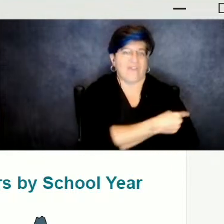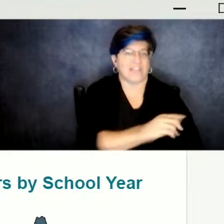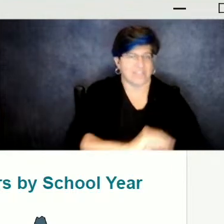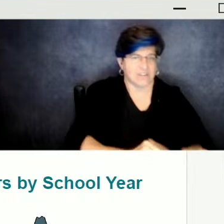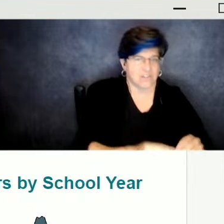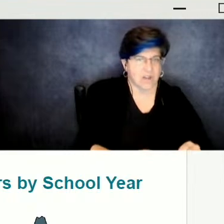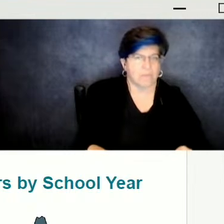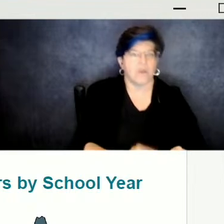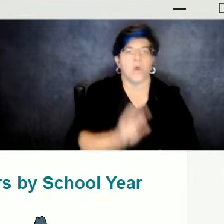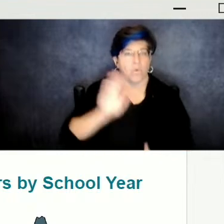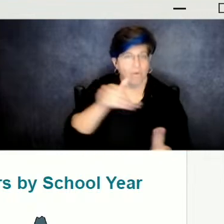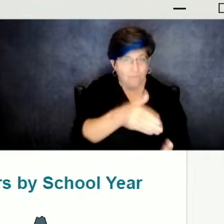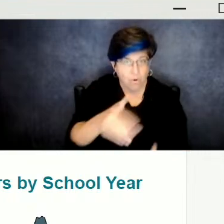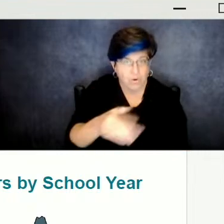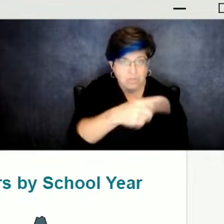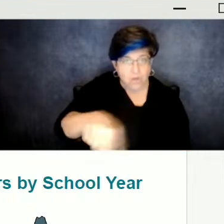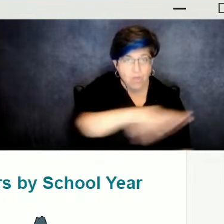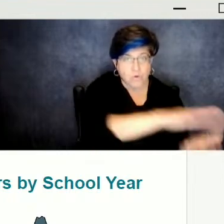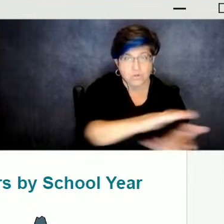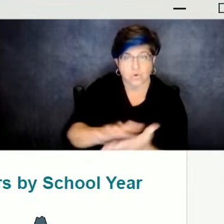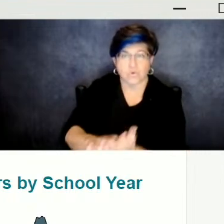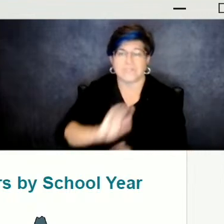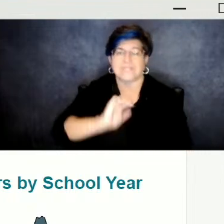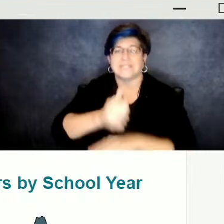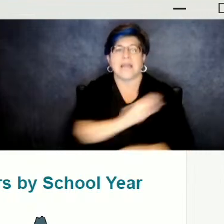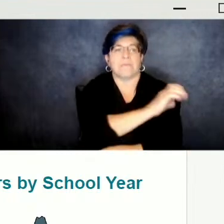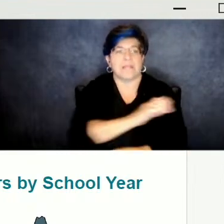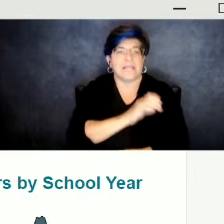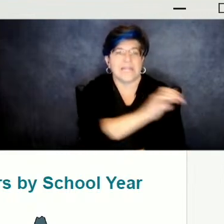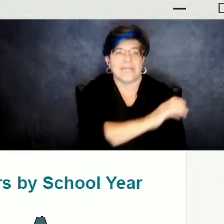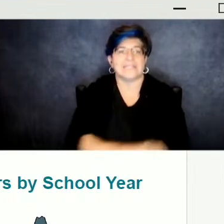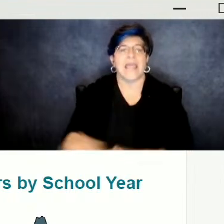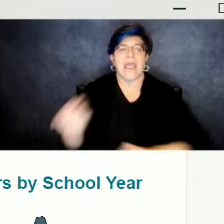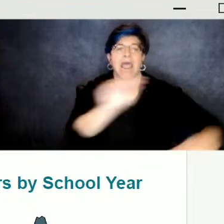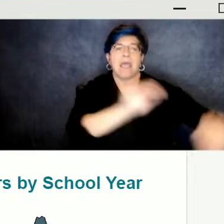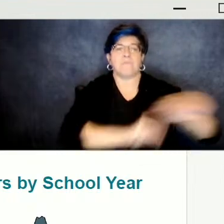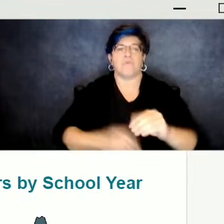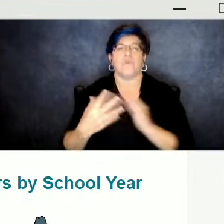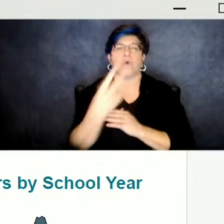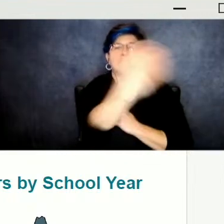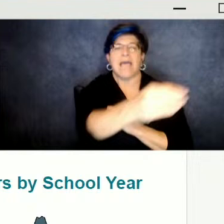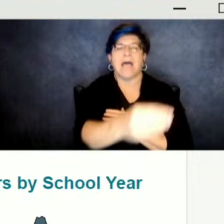WE LITERALLY FOCUS ON THOSE SCHOOLS TO SET UP CLINICS AND